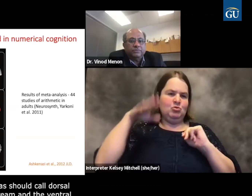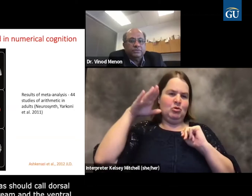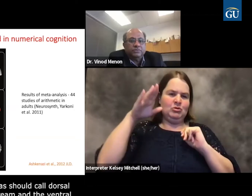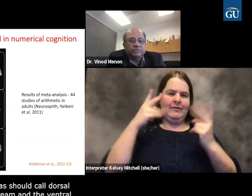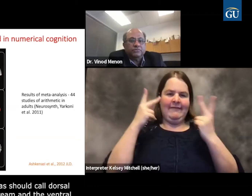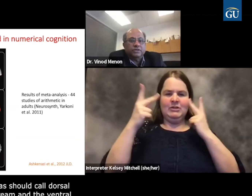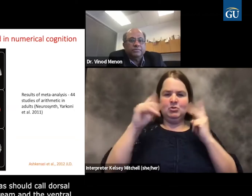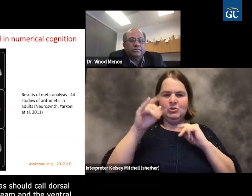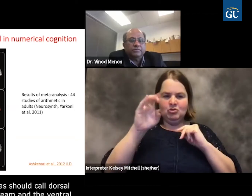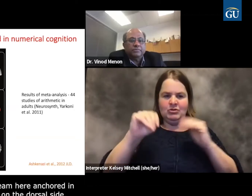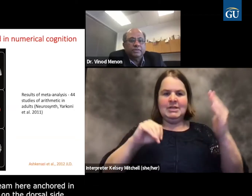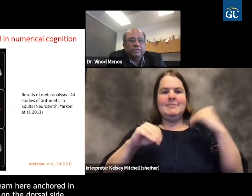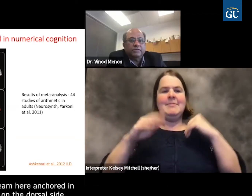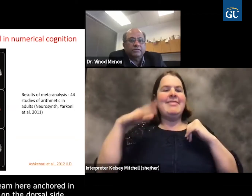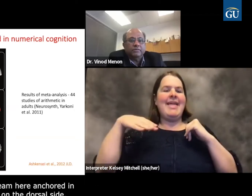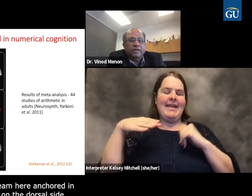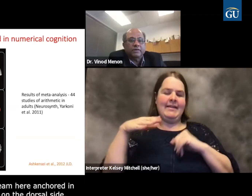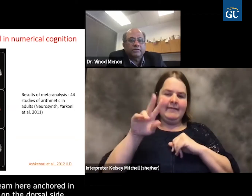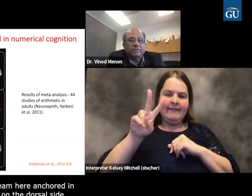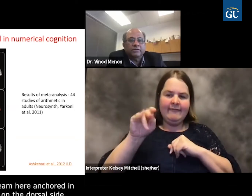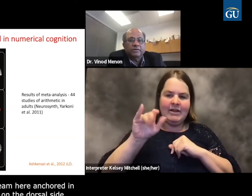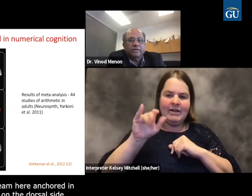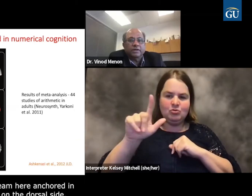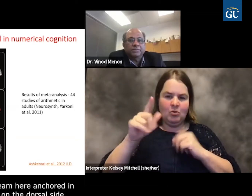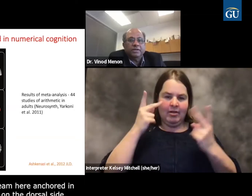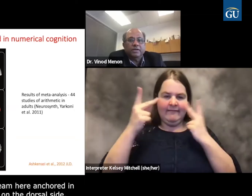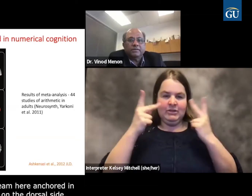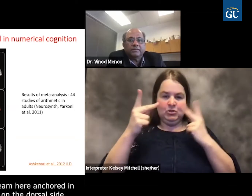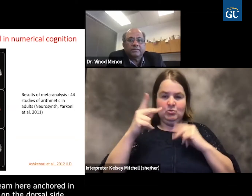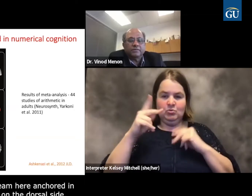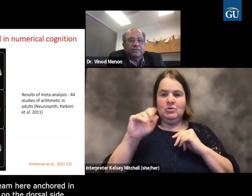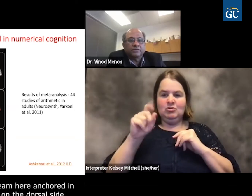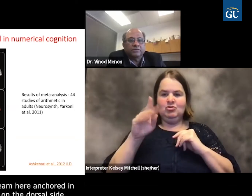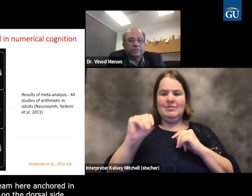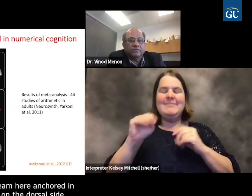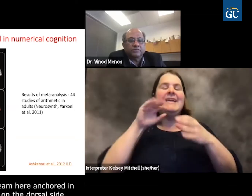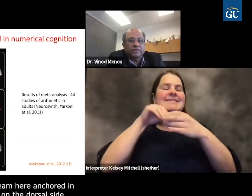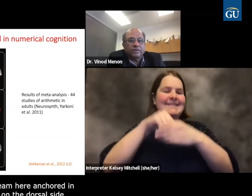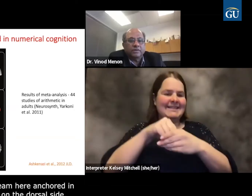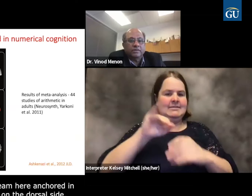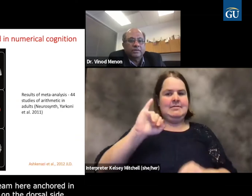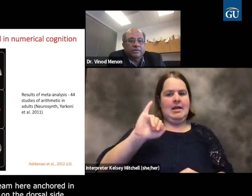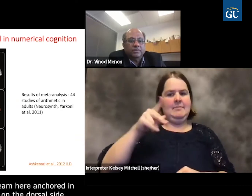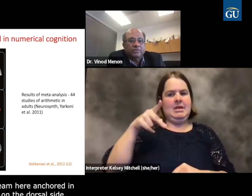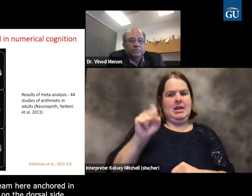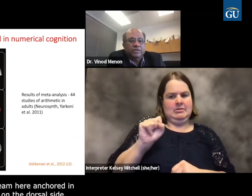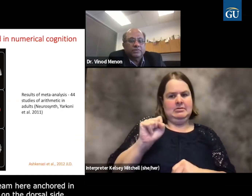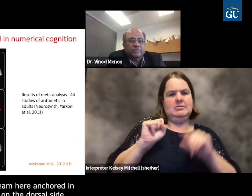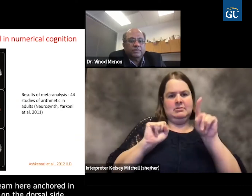stream and the ventral visual stream here anchored in the ips on the dorsal